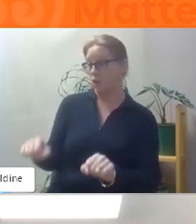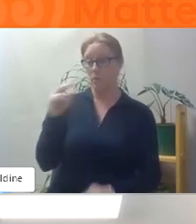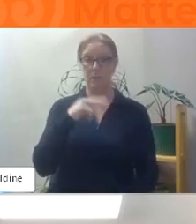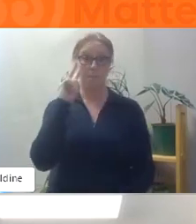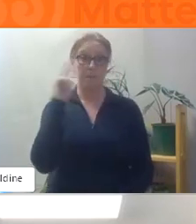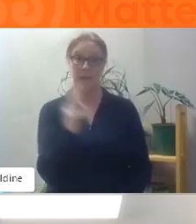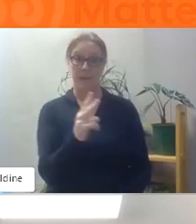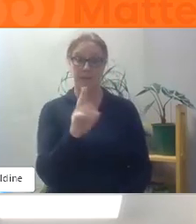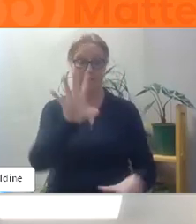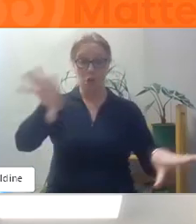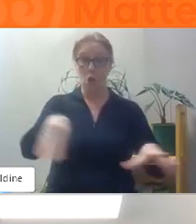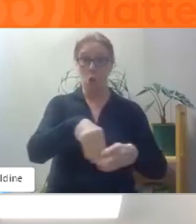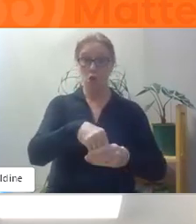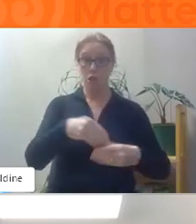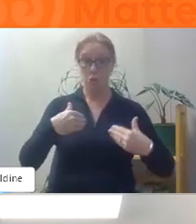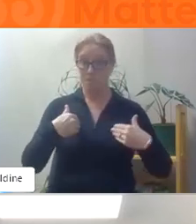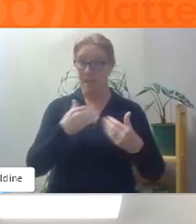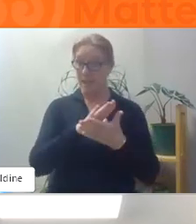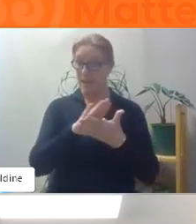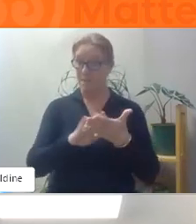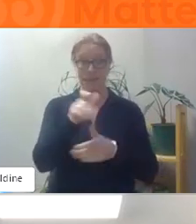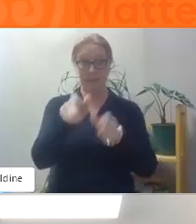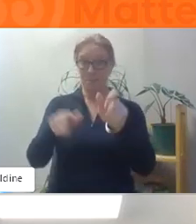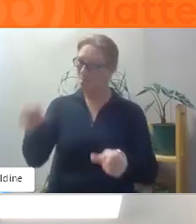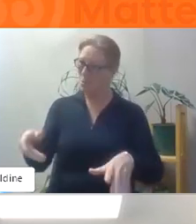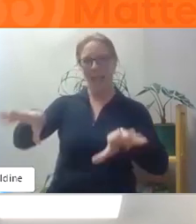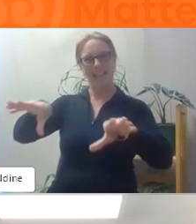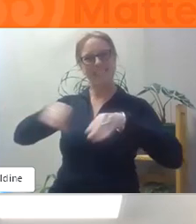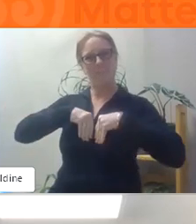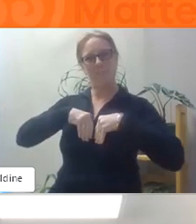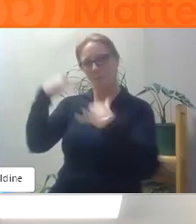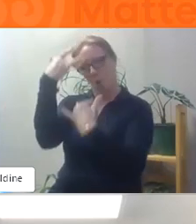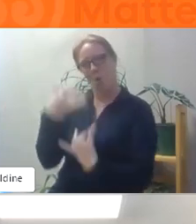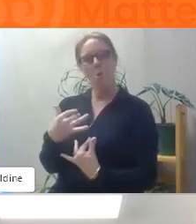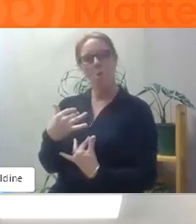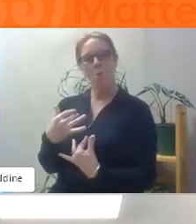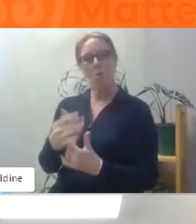to me means that people accept you for who you are. Every person